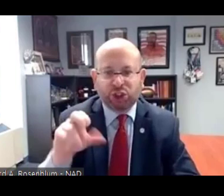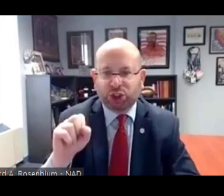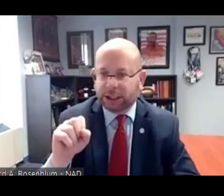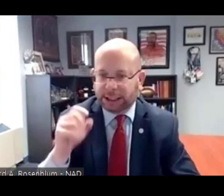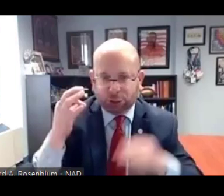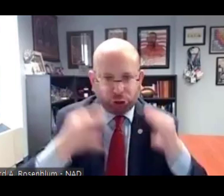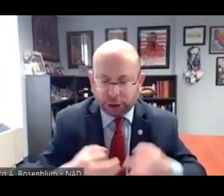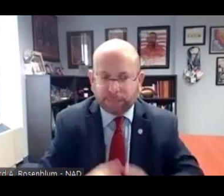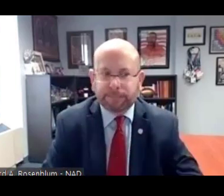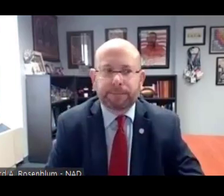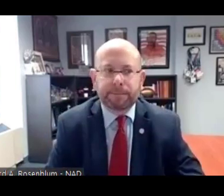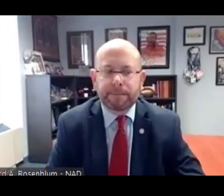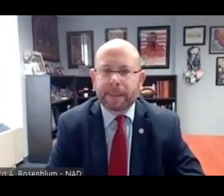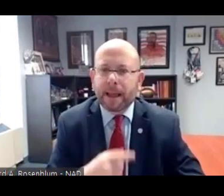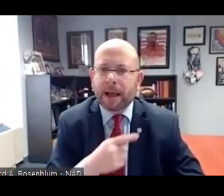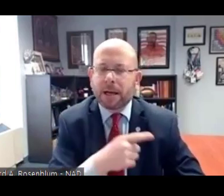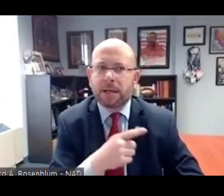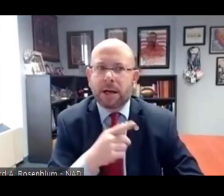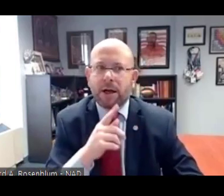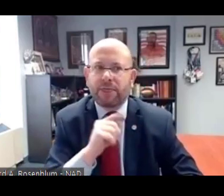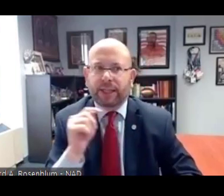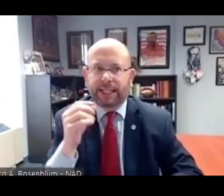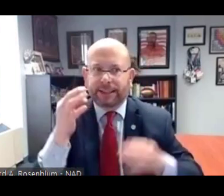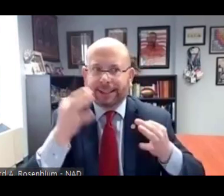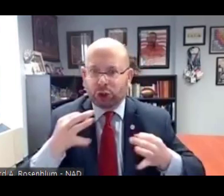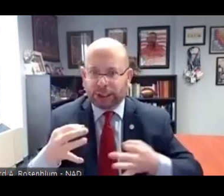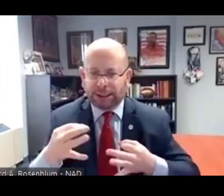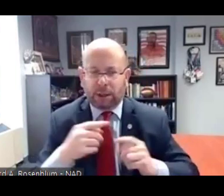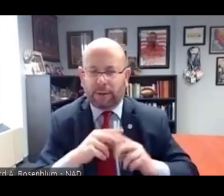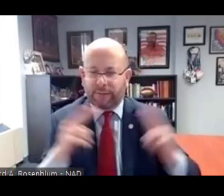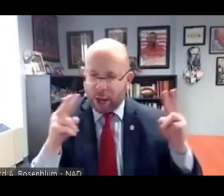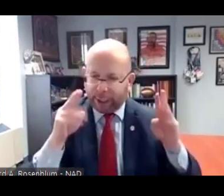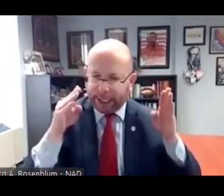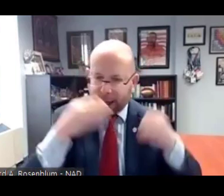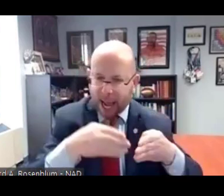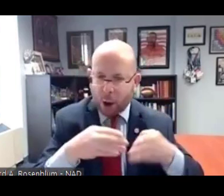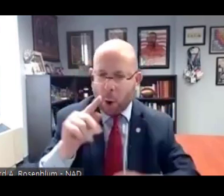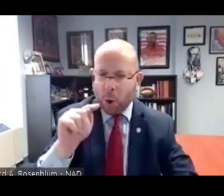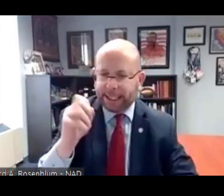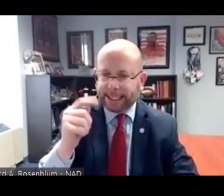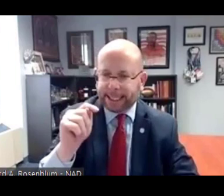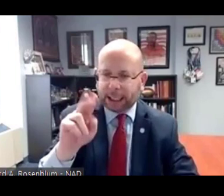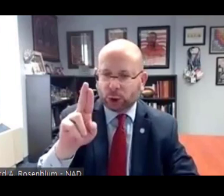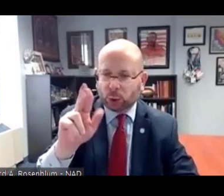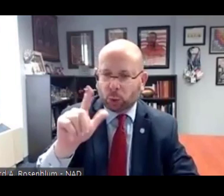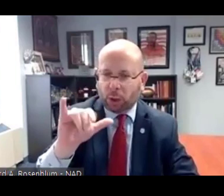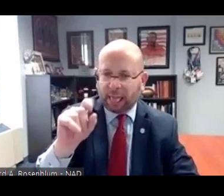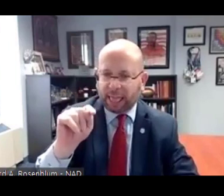I agree with you Mark. Outrageous is the word I would use to describe this decision.